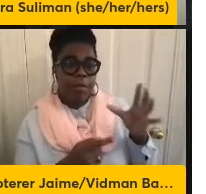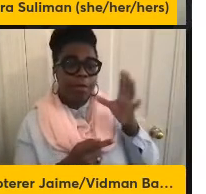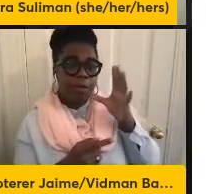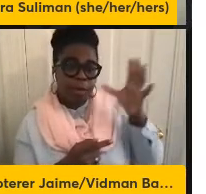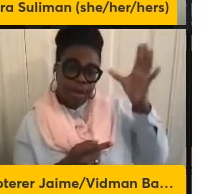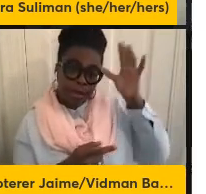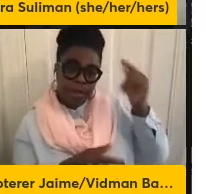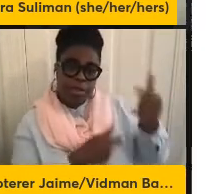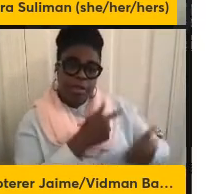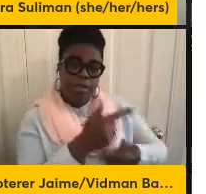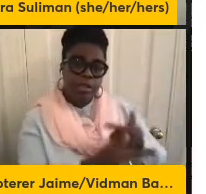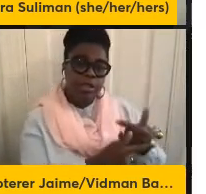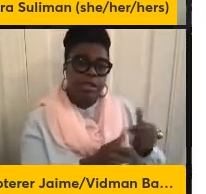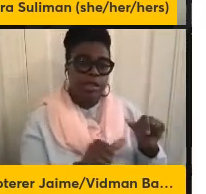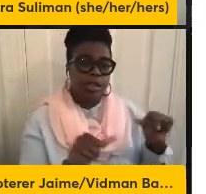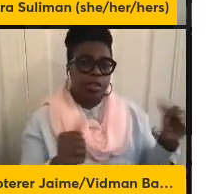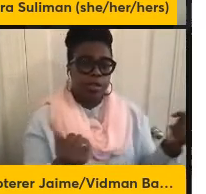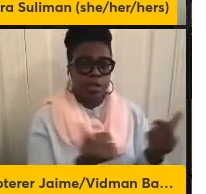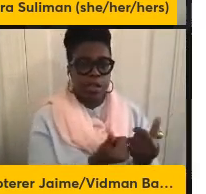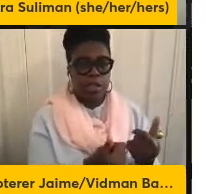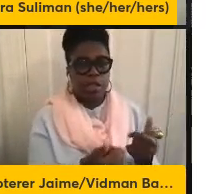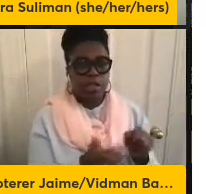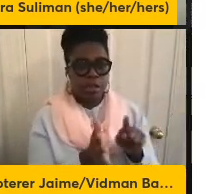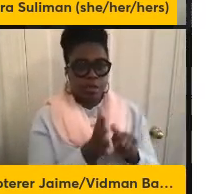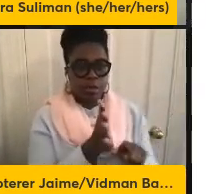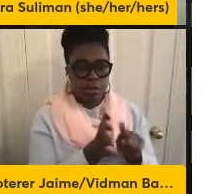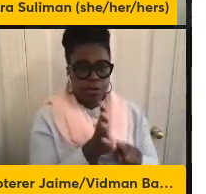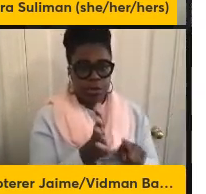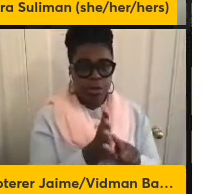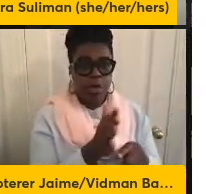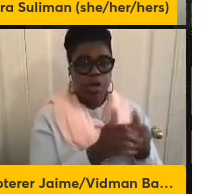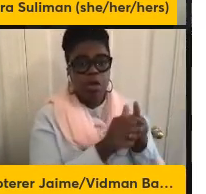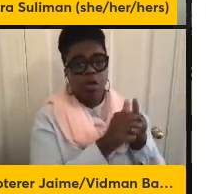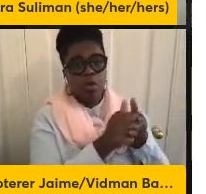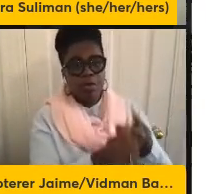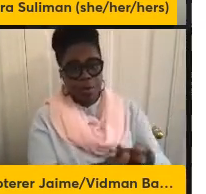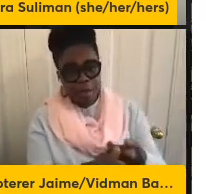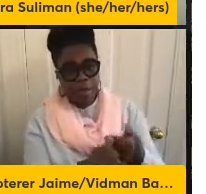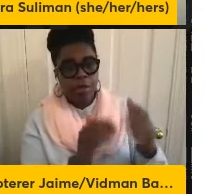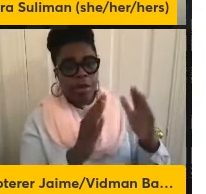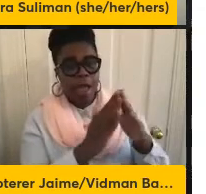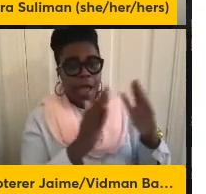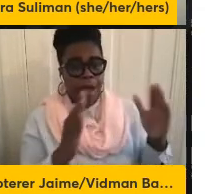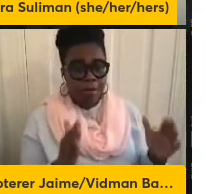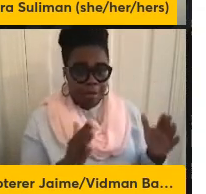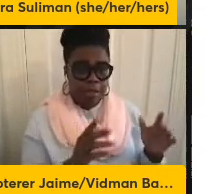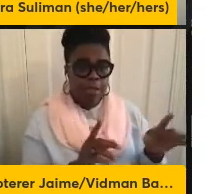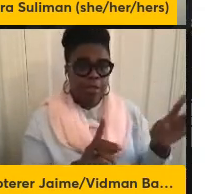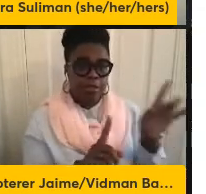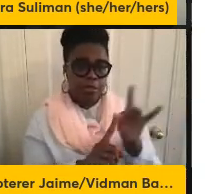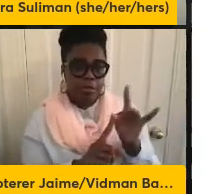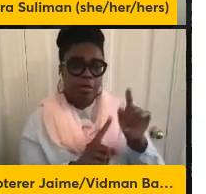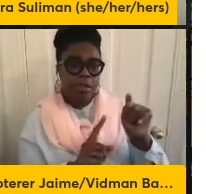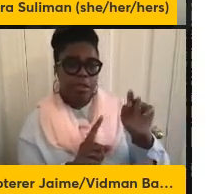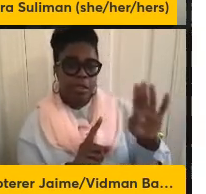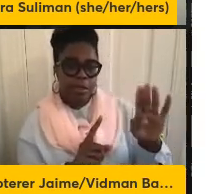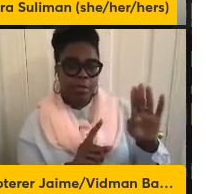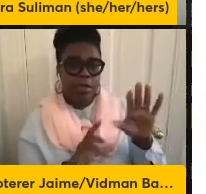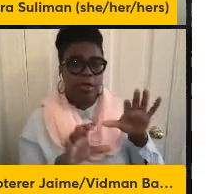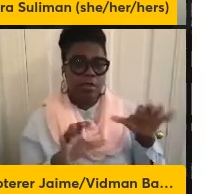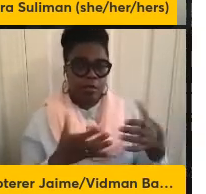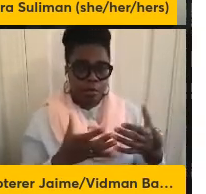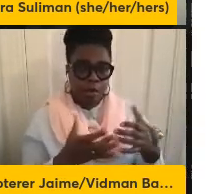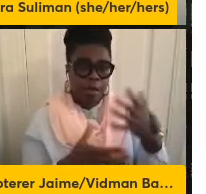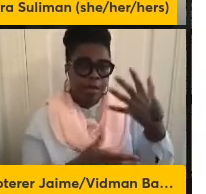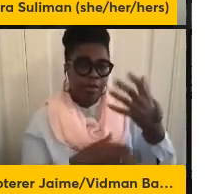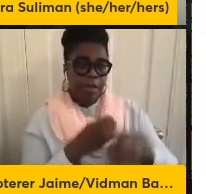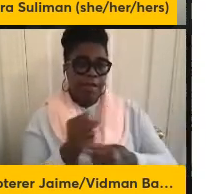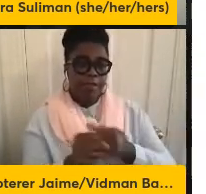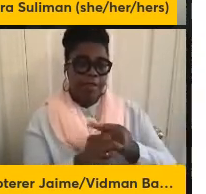study. So I mentioned that we followed the household contacts of index TB cases. And then, five years later, we recruited some of